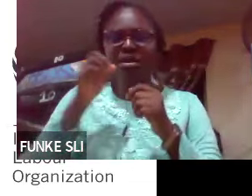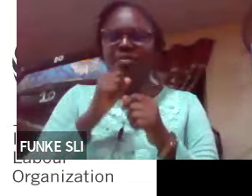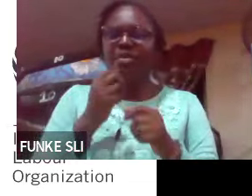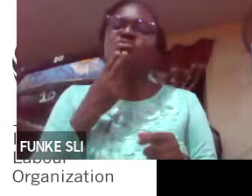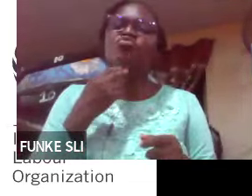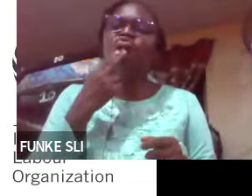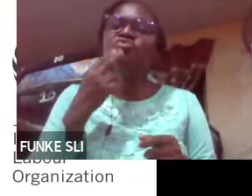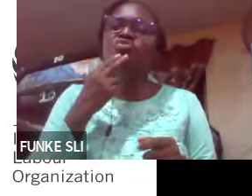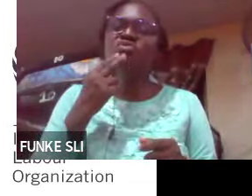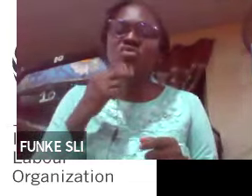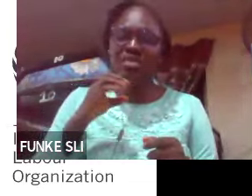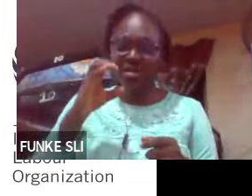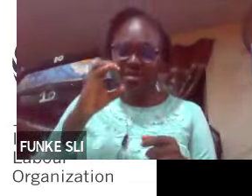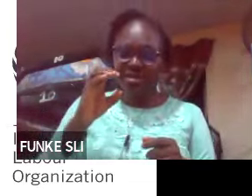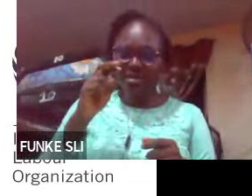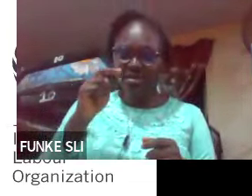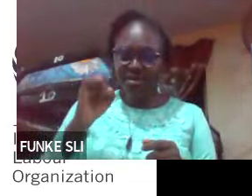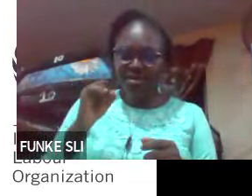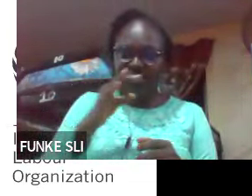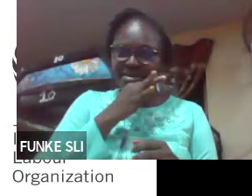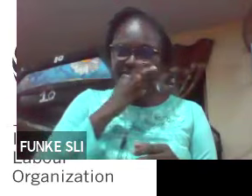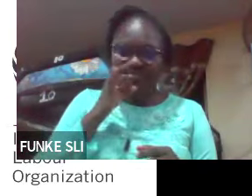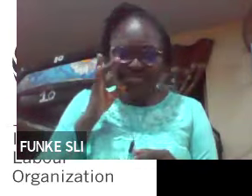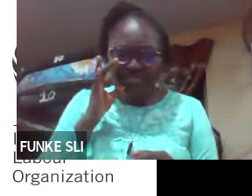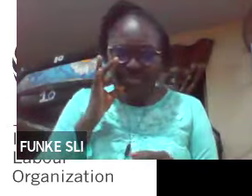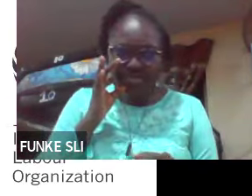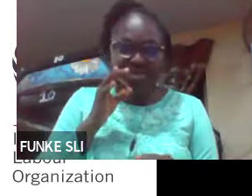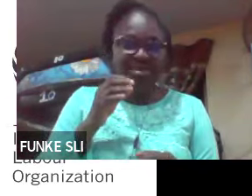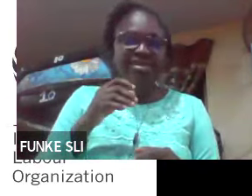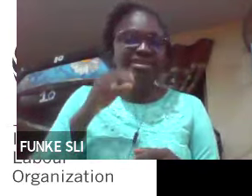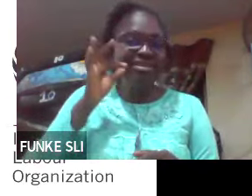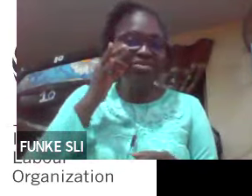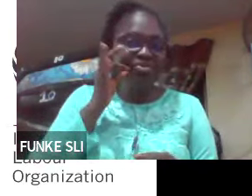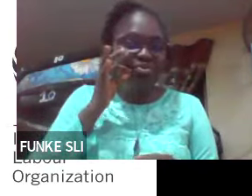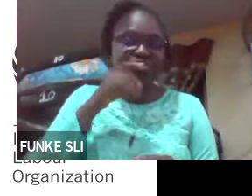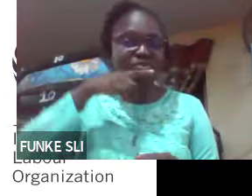Dotun Akinseinde: and I know that sugarcane juice is is a delicacy everywhere. Dotun Akinseinde: Okay.